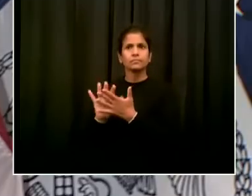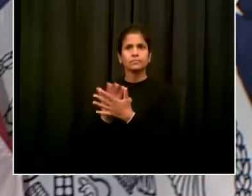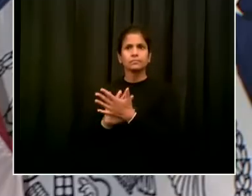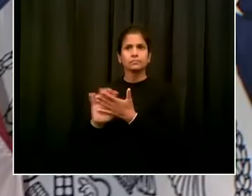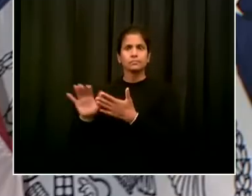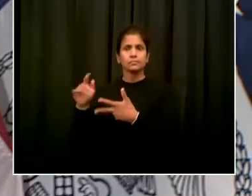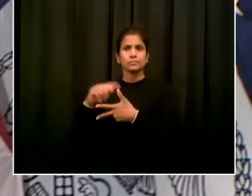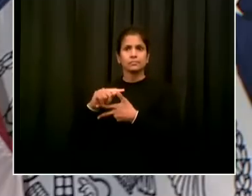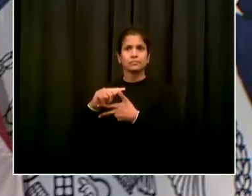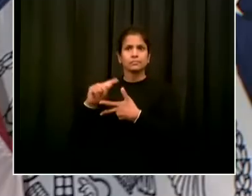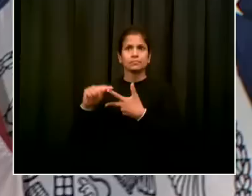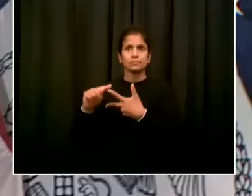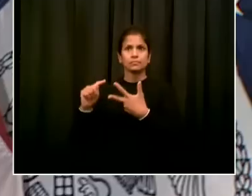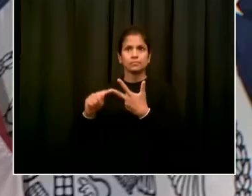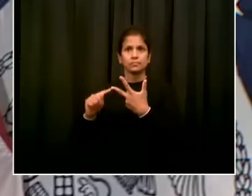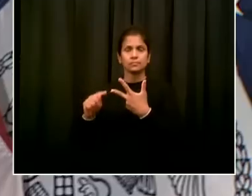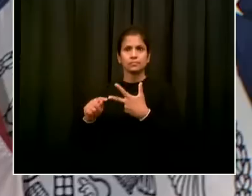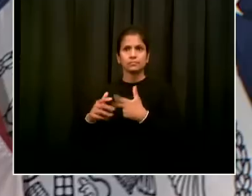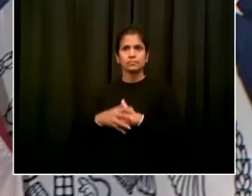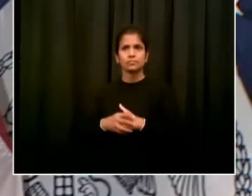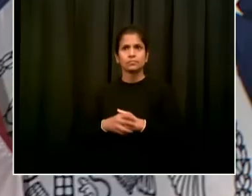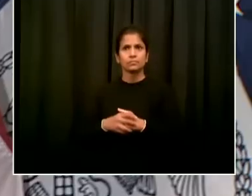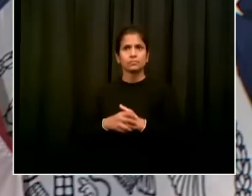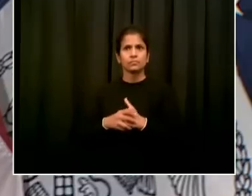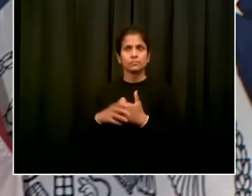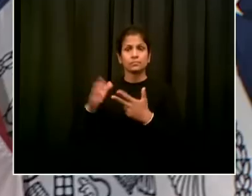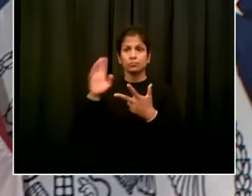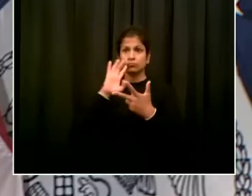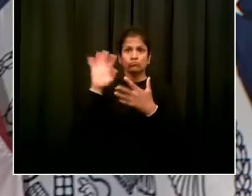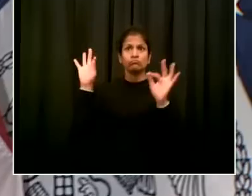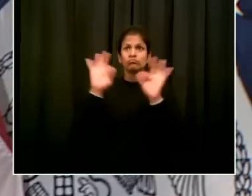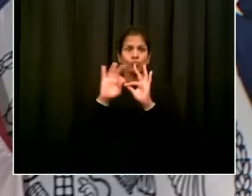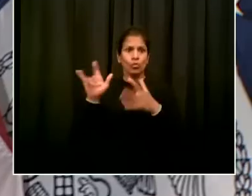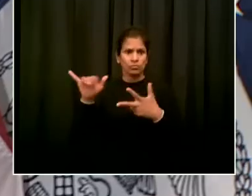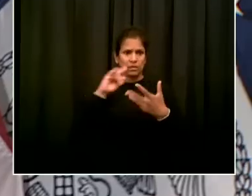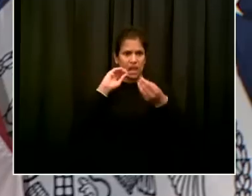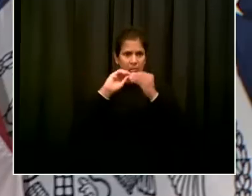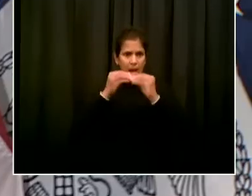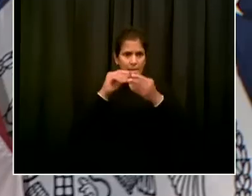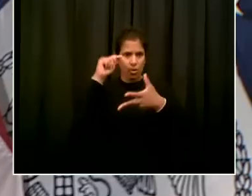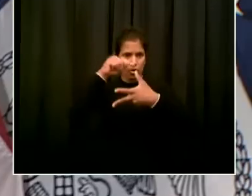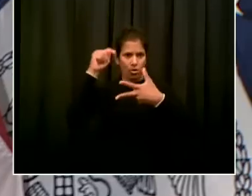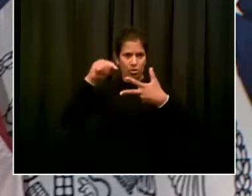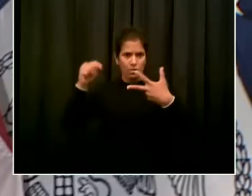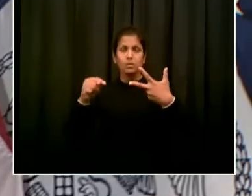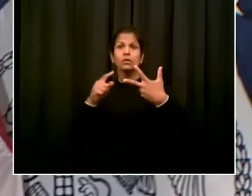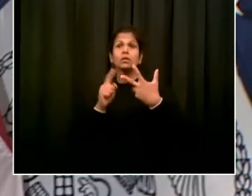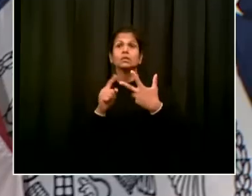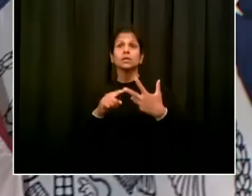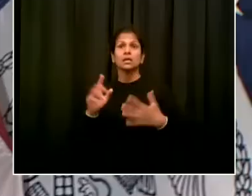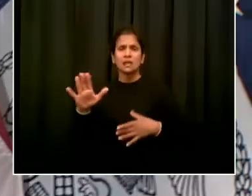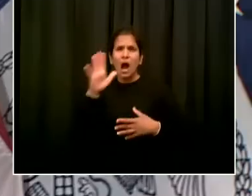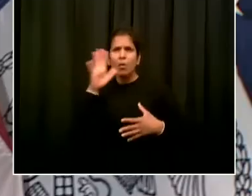CITY HALL. THIS SHOULD HAVE BEEN THE MODEL FOR THE CCOUNTOUNTWRY, E E AARE